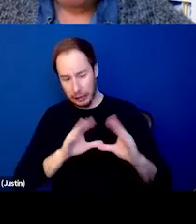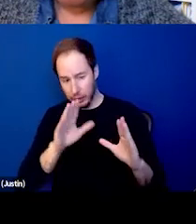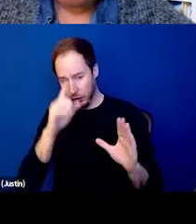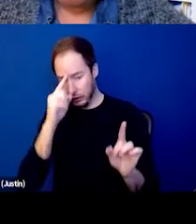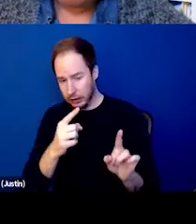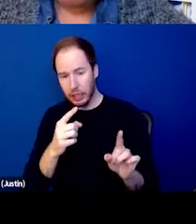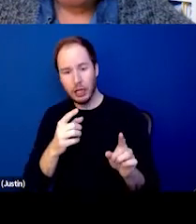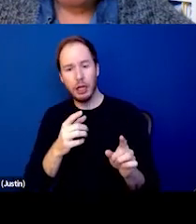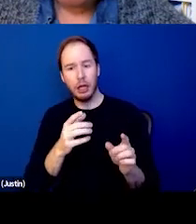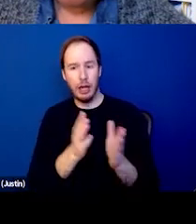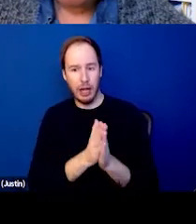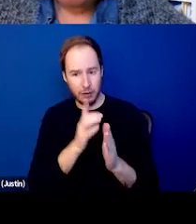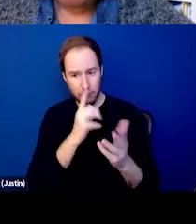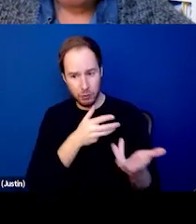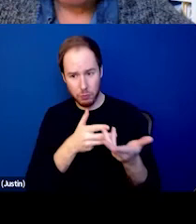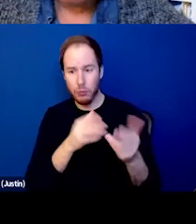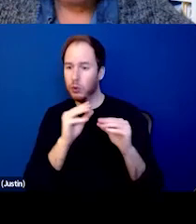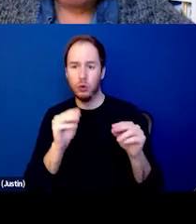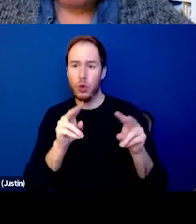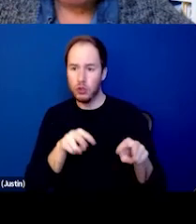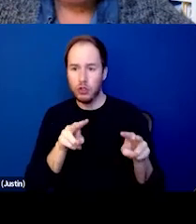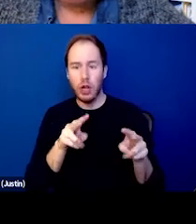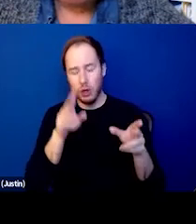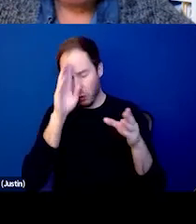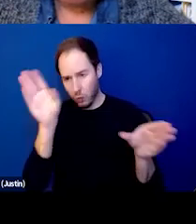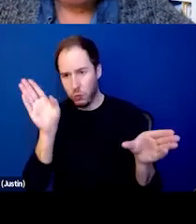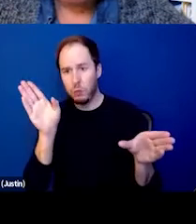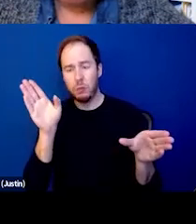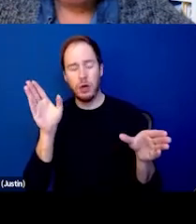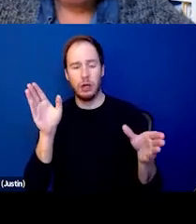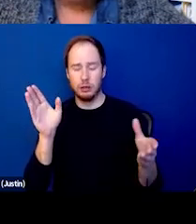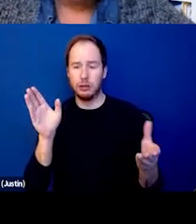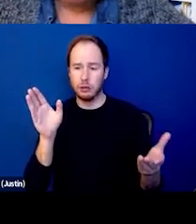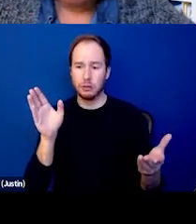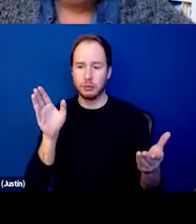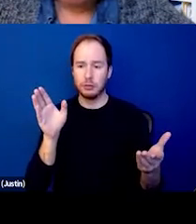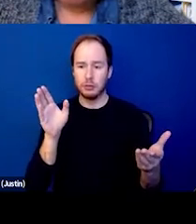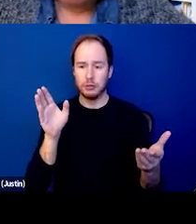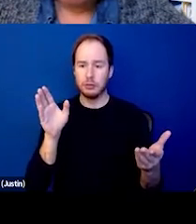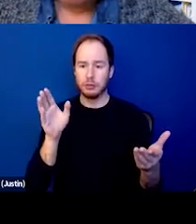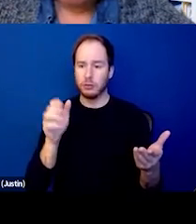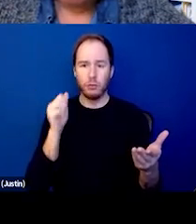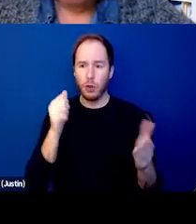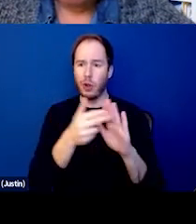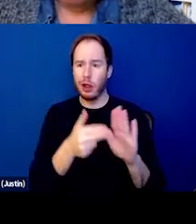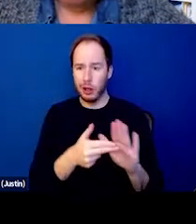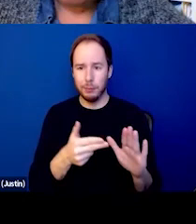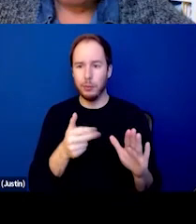and without judgment or any generalizations about the information that you're seeking.